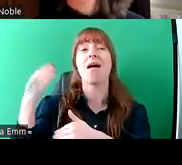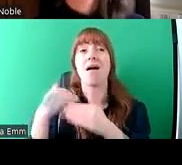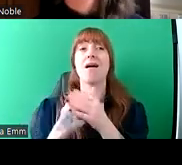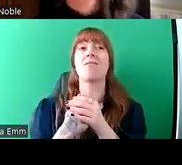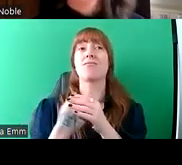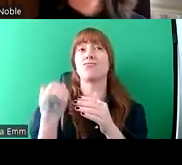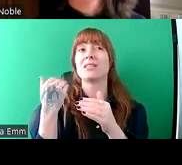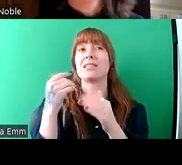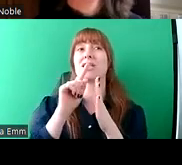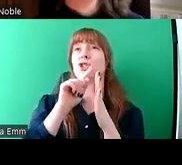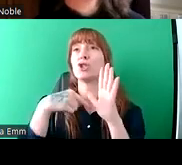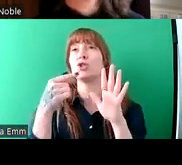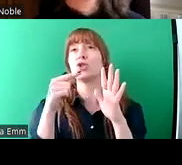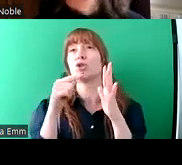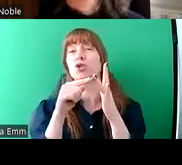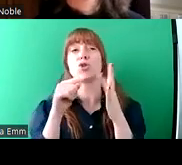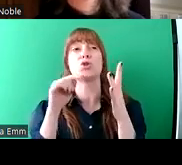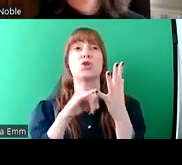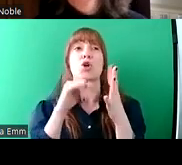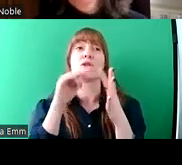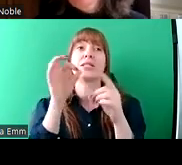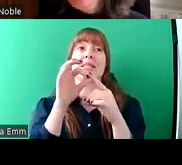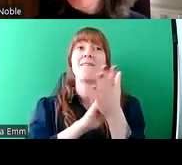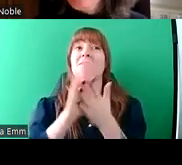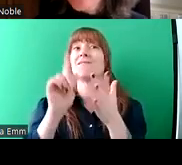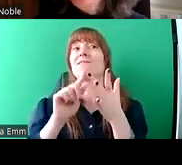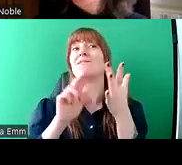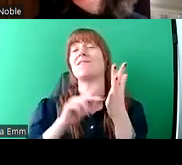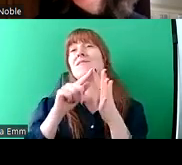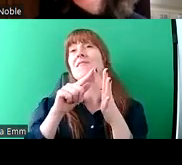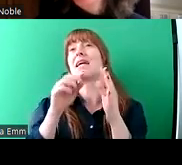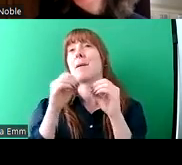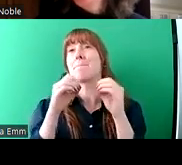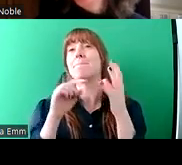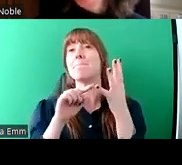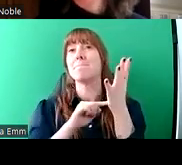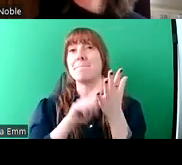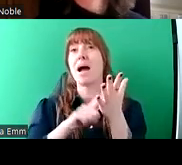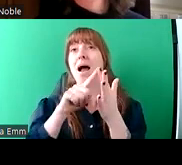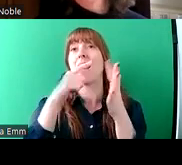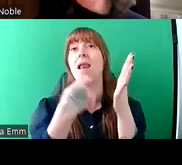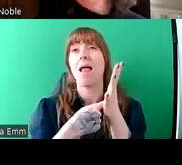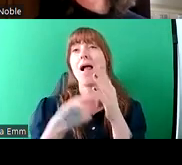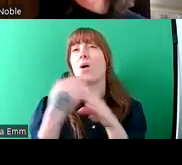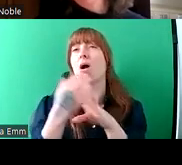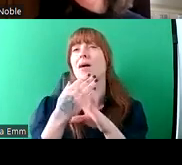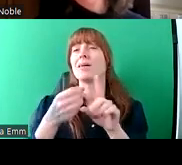of the last century, so across the 1900s, working to improve legal and health conditions for sex